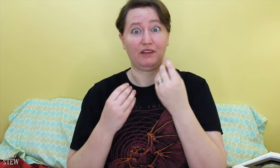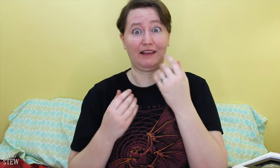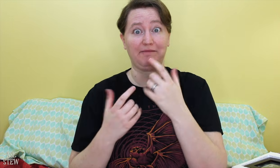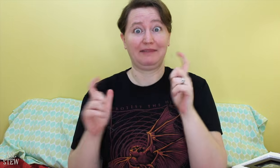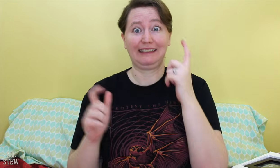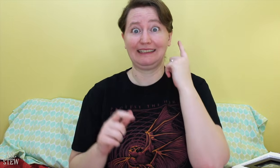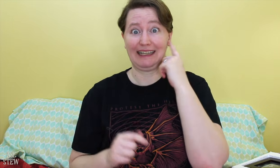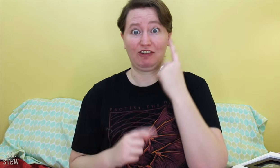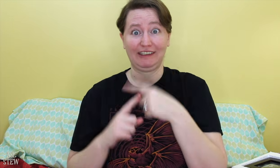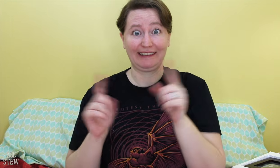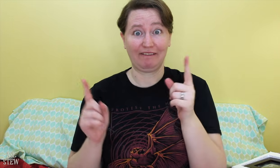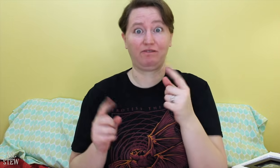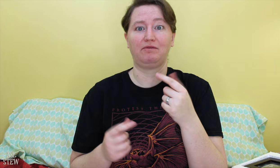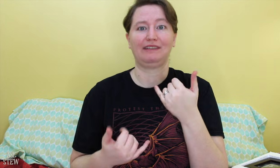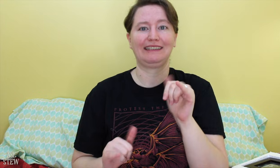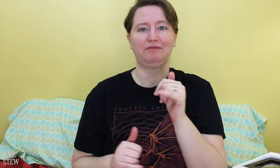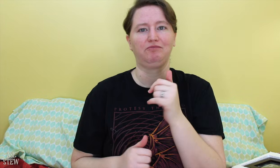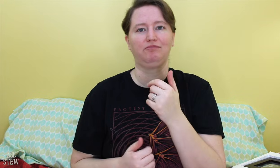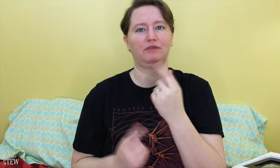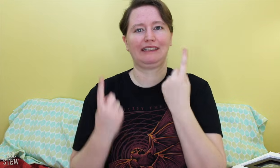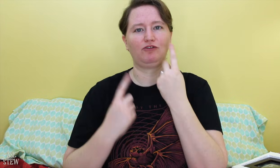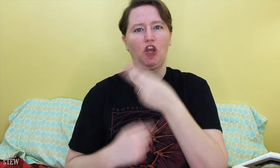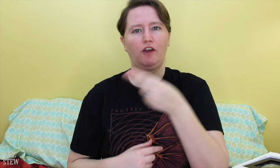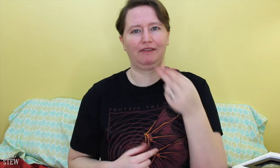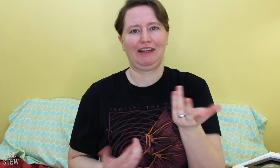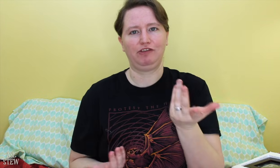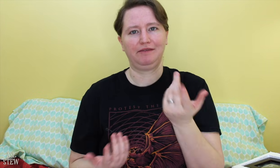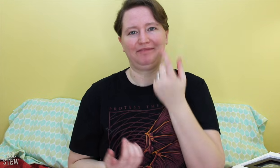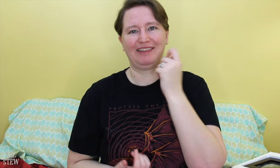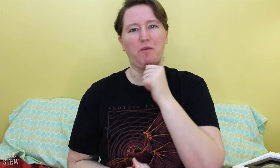Some people do still have a large